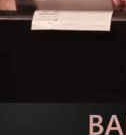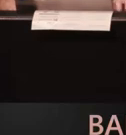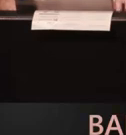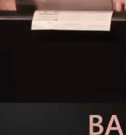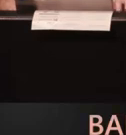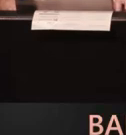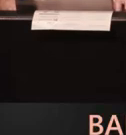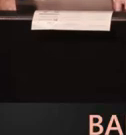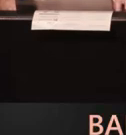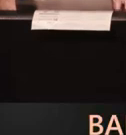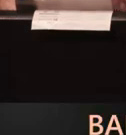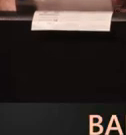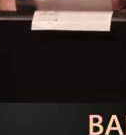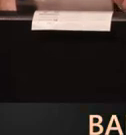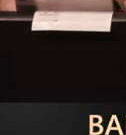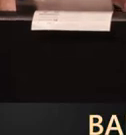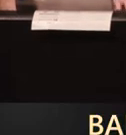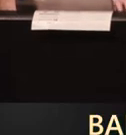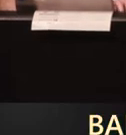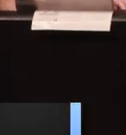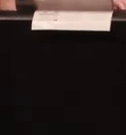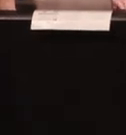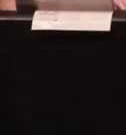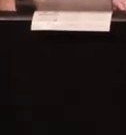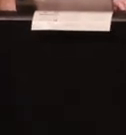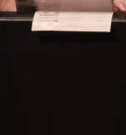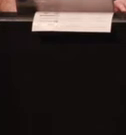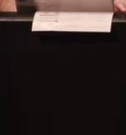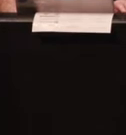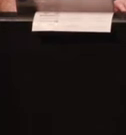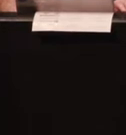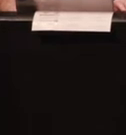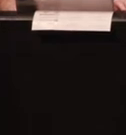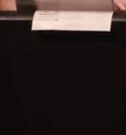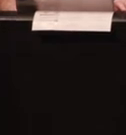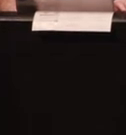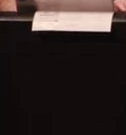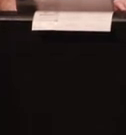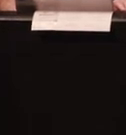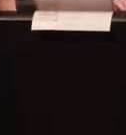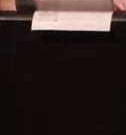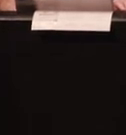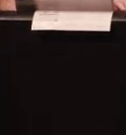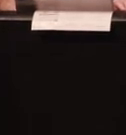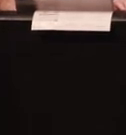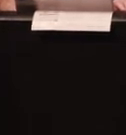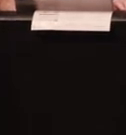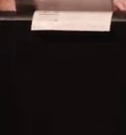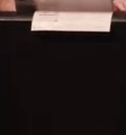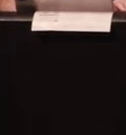It's just a skipping stone across a sea of amazing work that's been going on since,